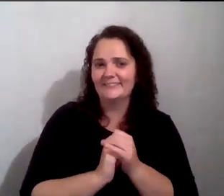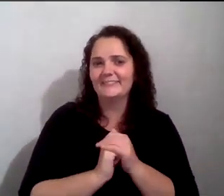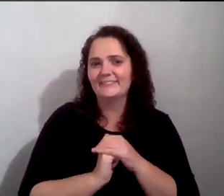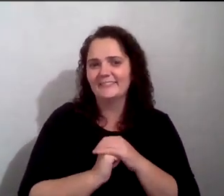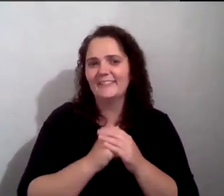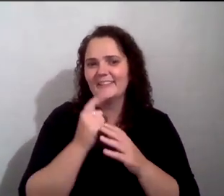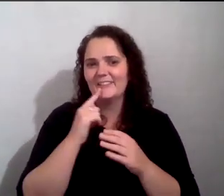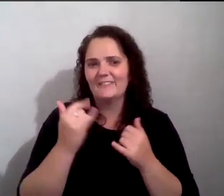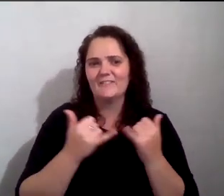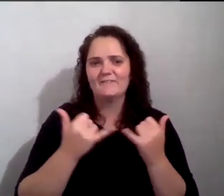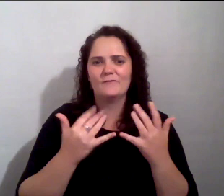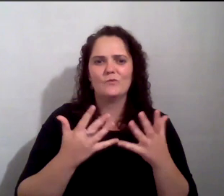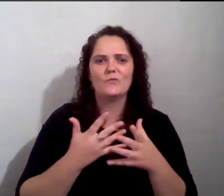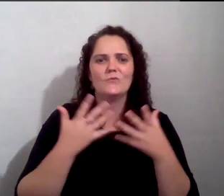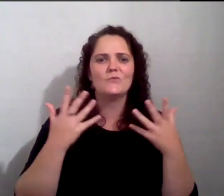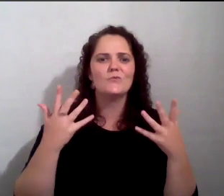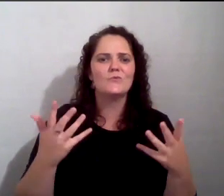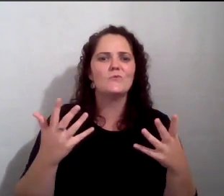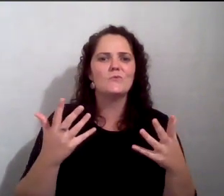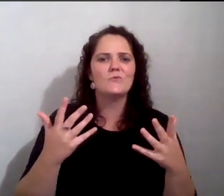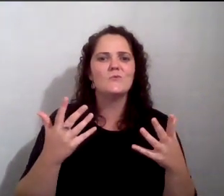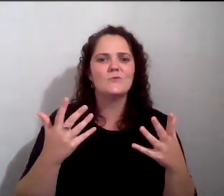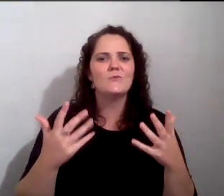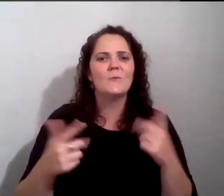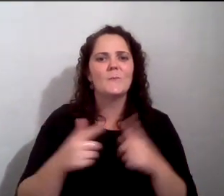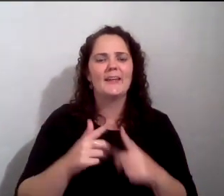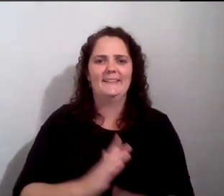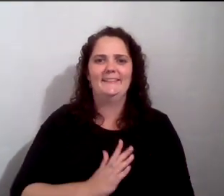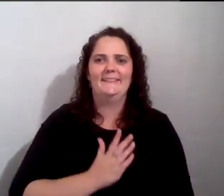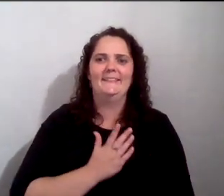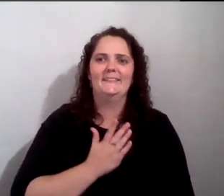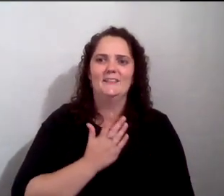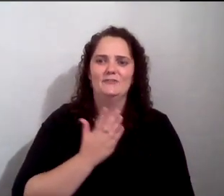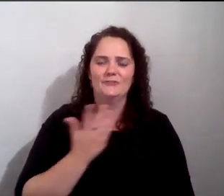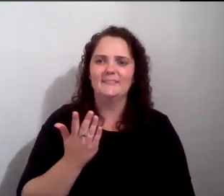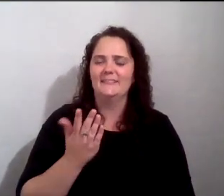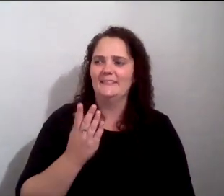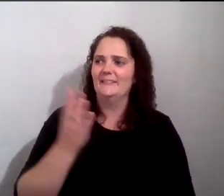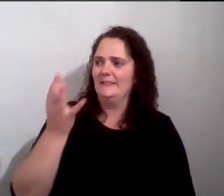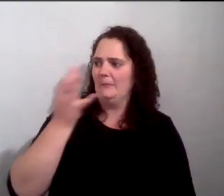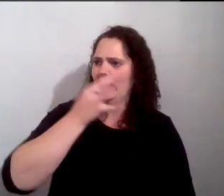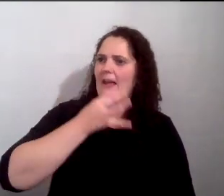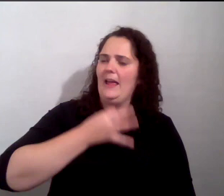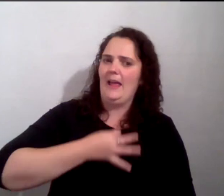other hugely interesting and complex, interesting